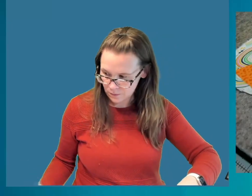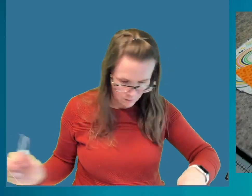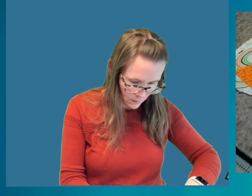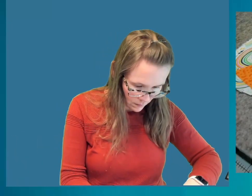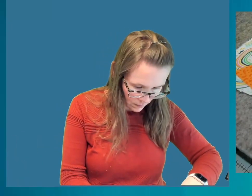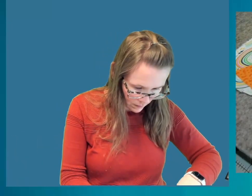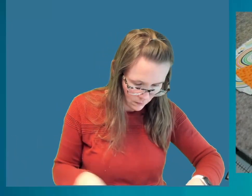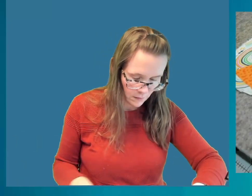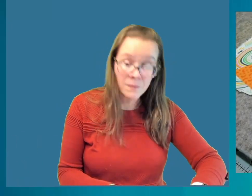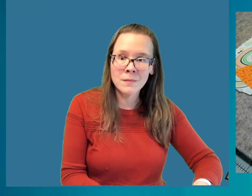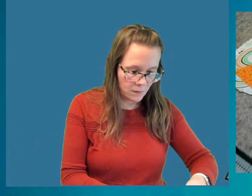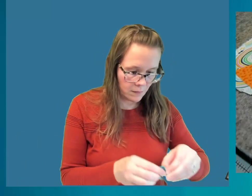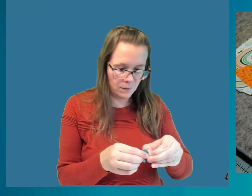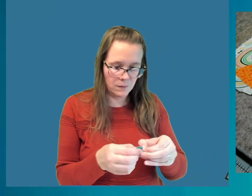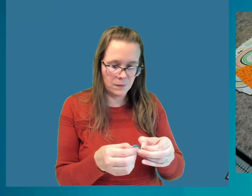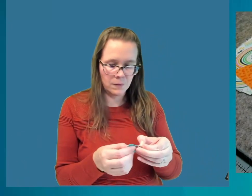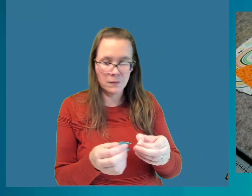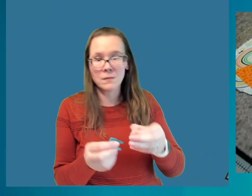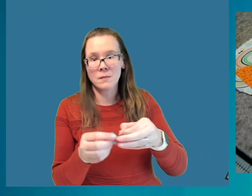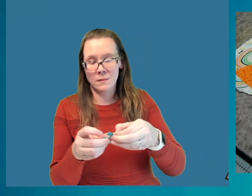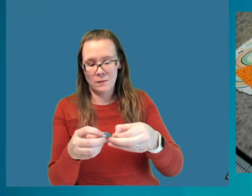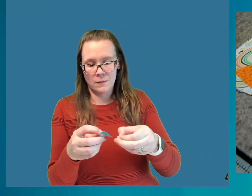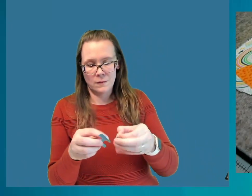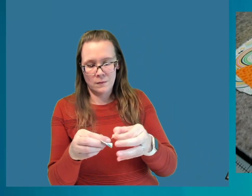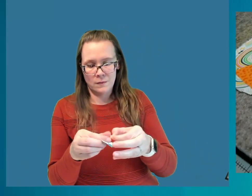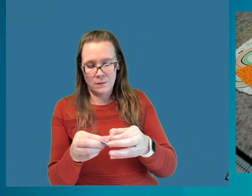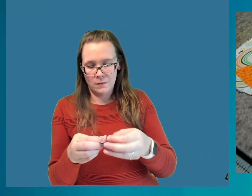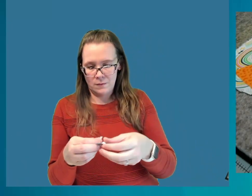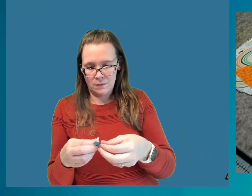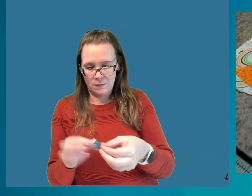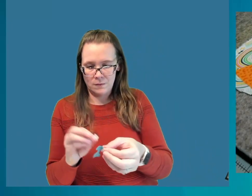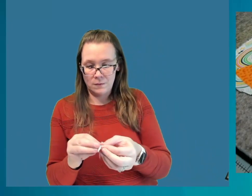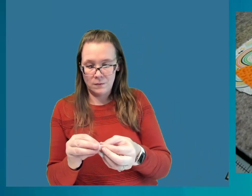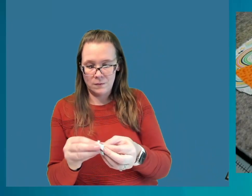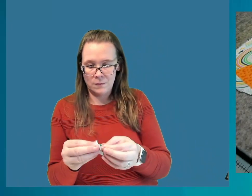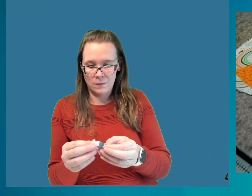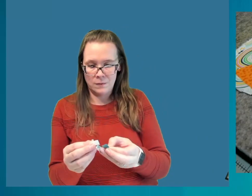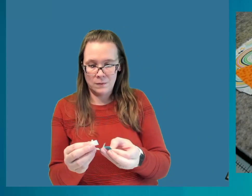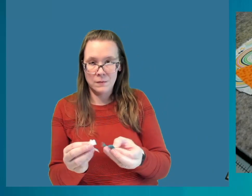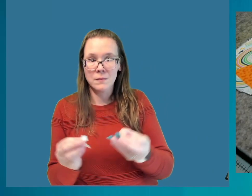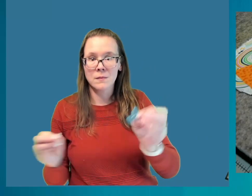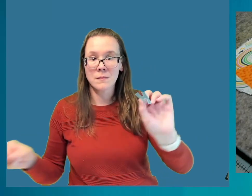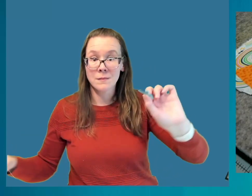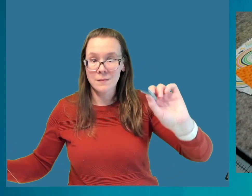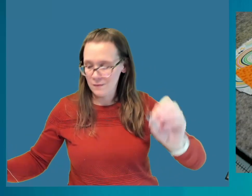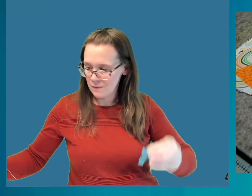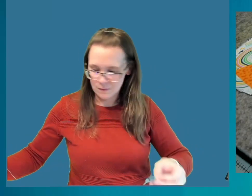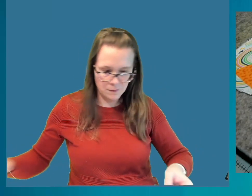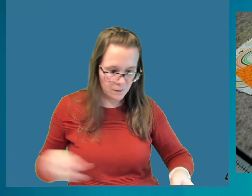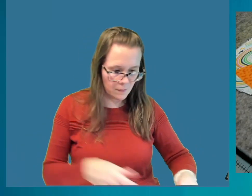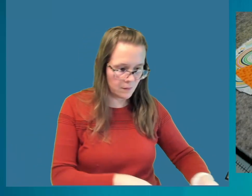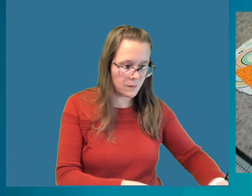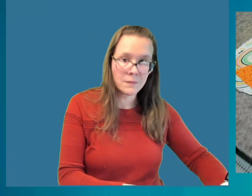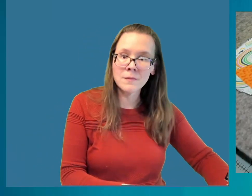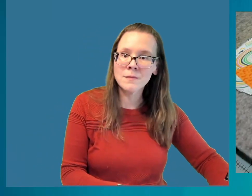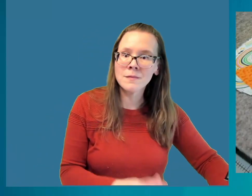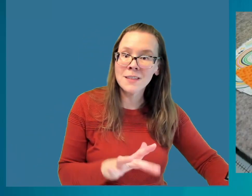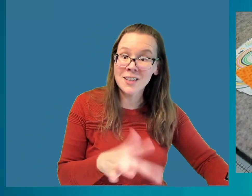And now I'm going to speed through the process of doing the letters. Um,